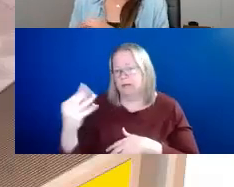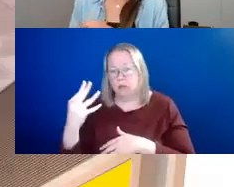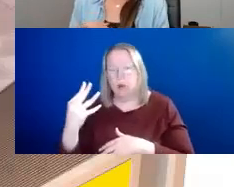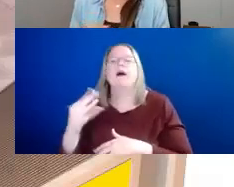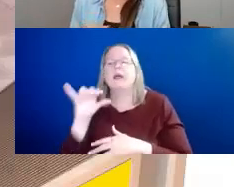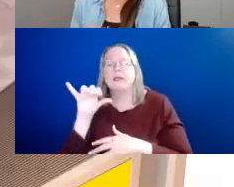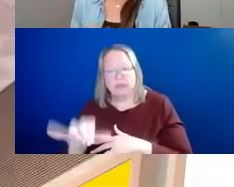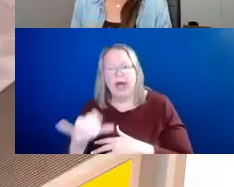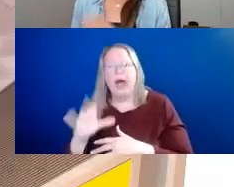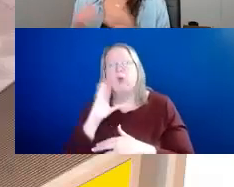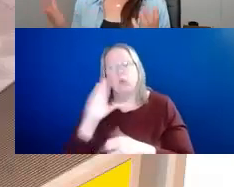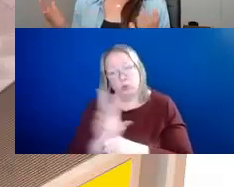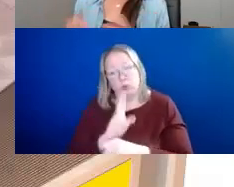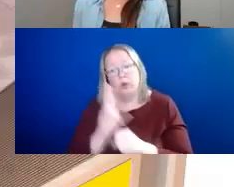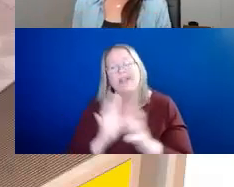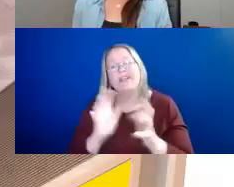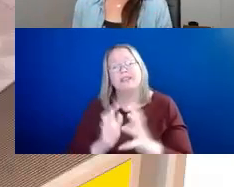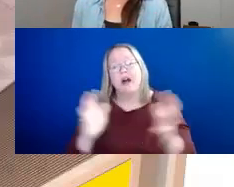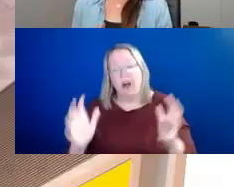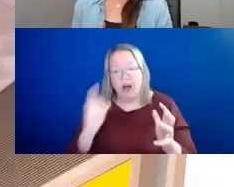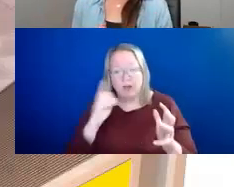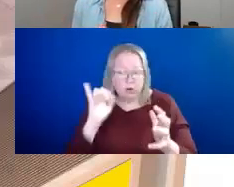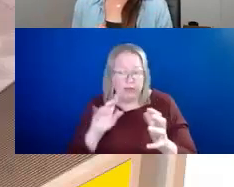heavily used in this virtual conference.